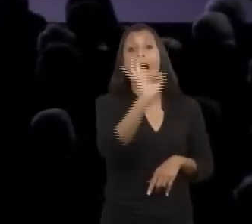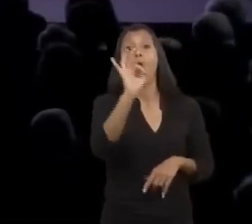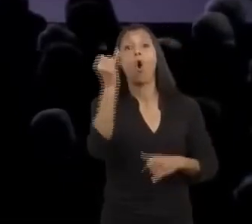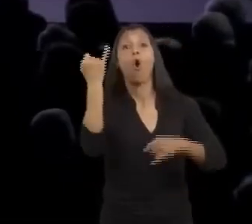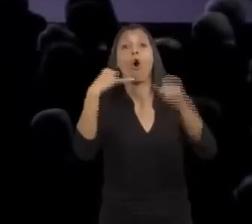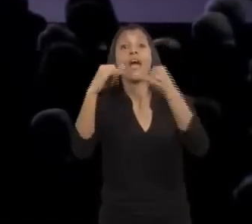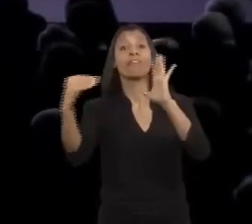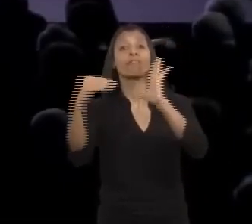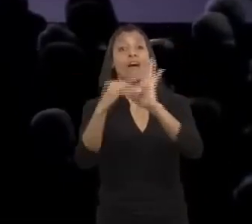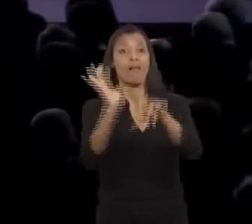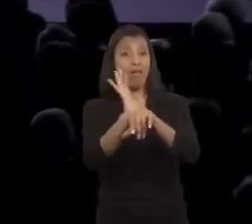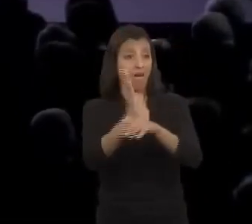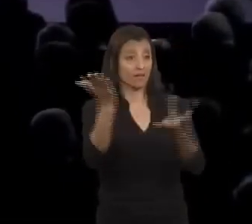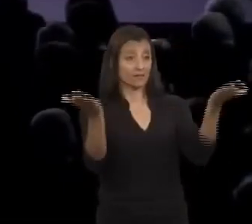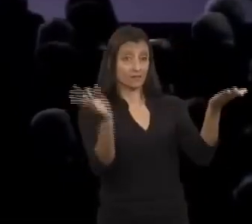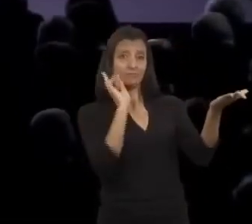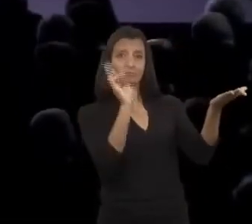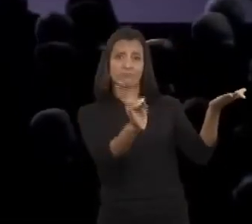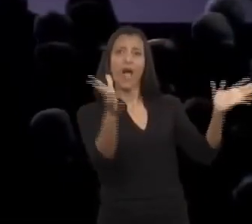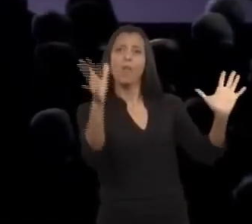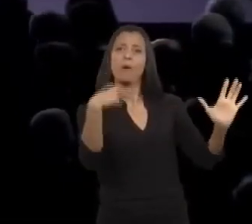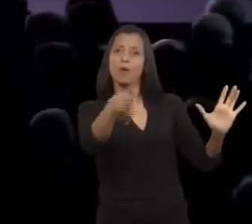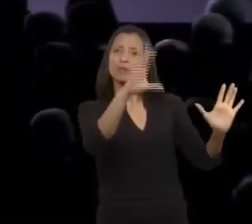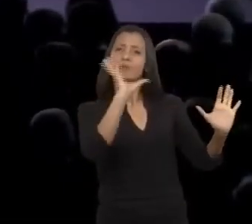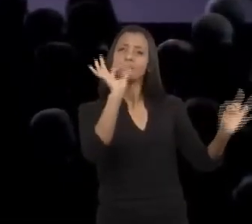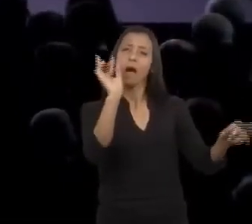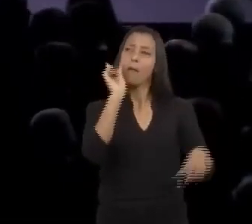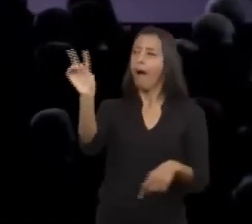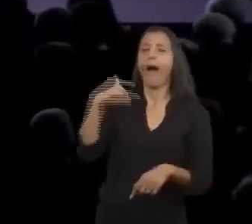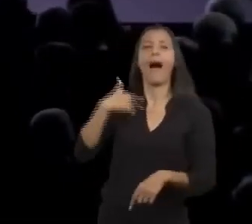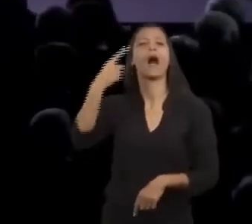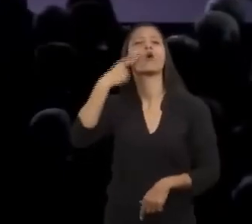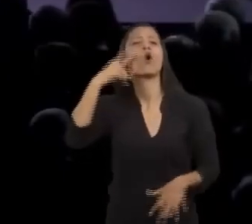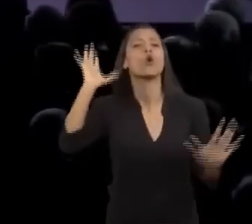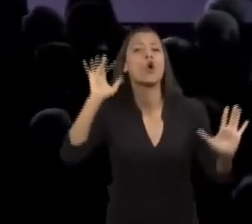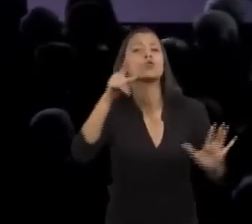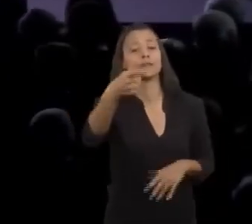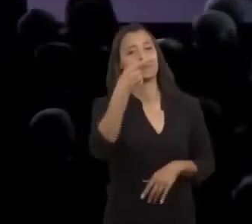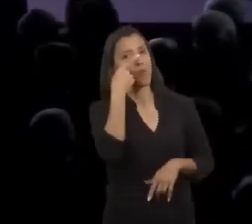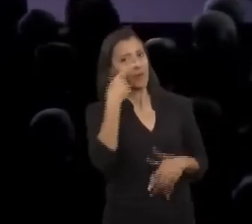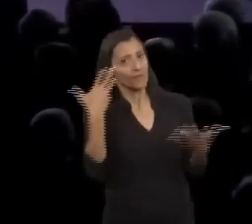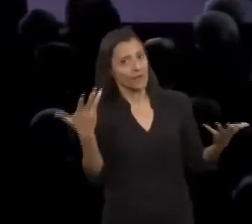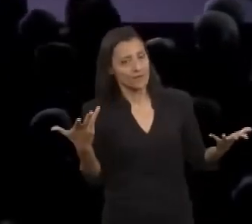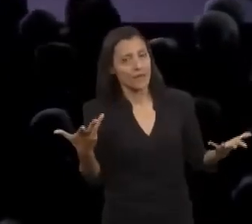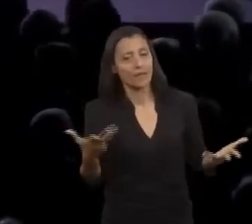and the nominal interest rate. This is interesting because,